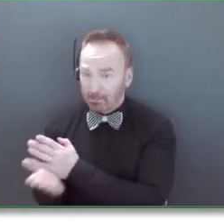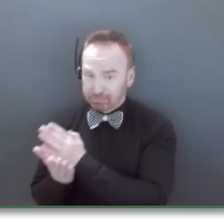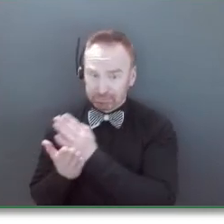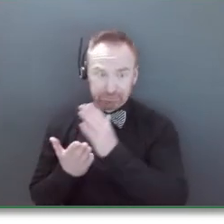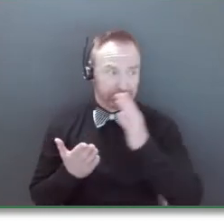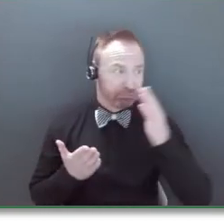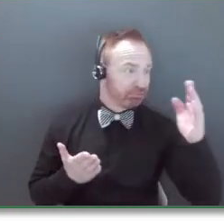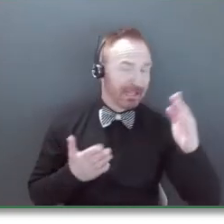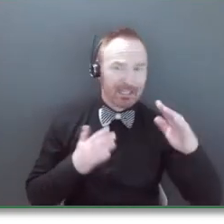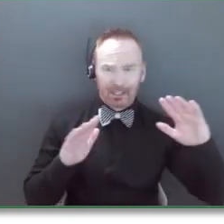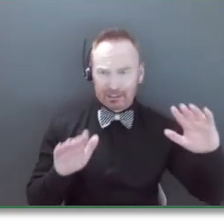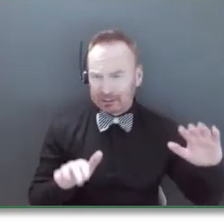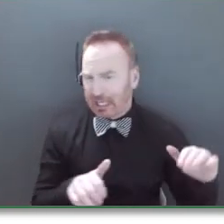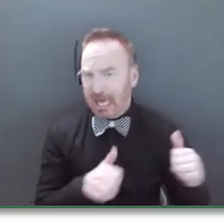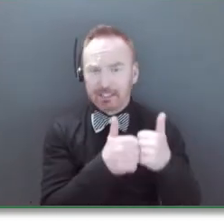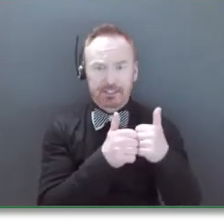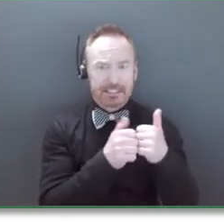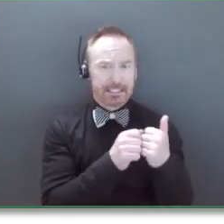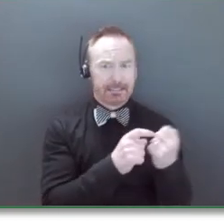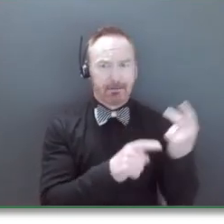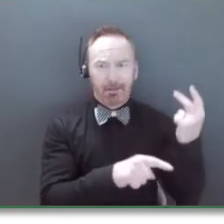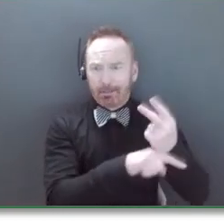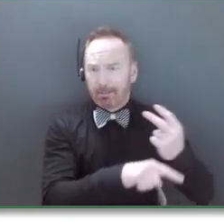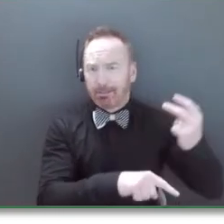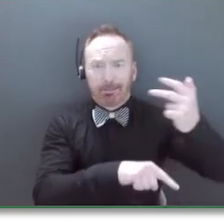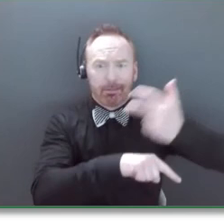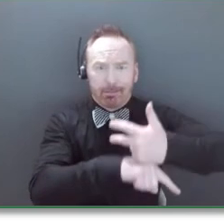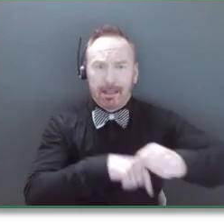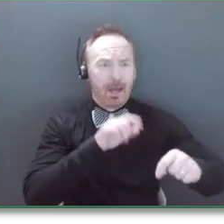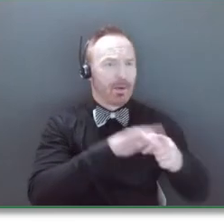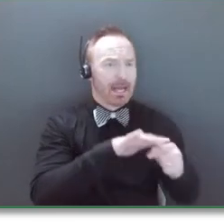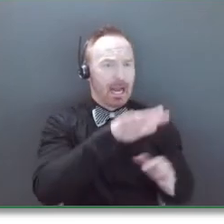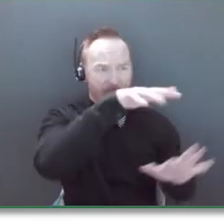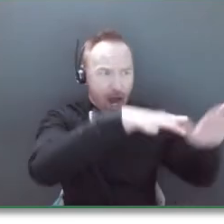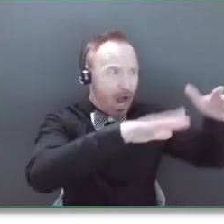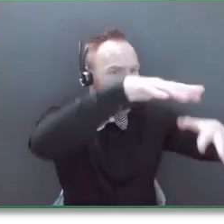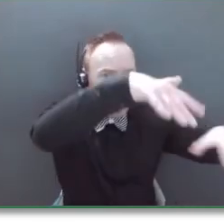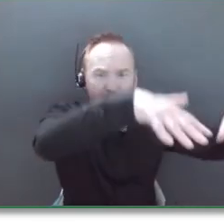back country excursions, basically a group of people you know with a trail